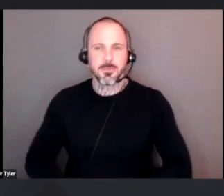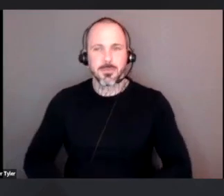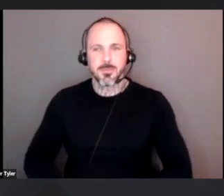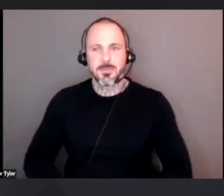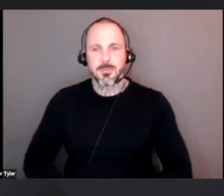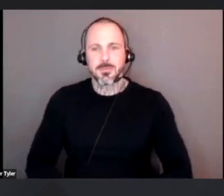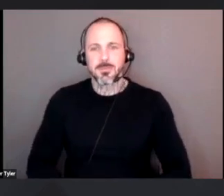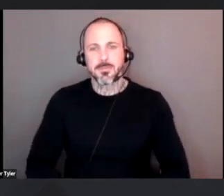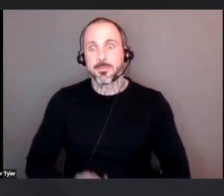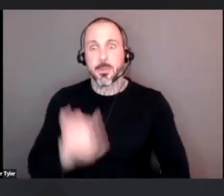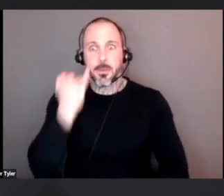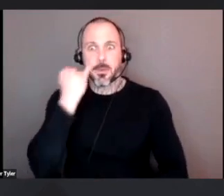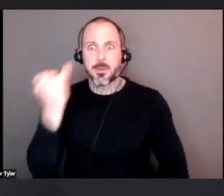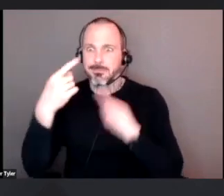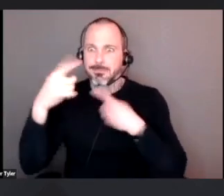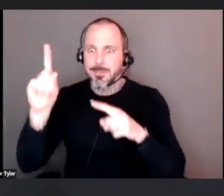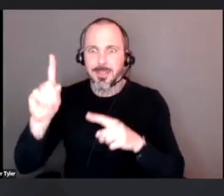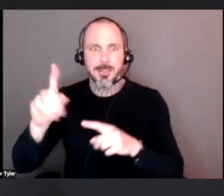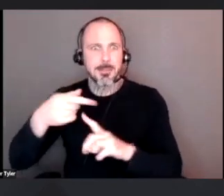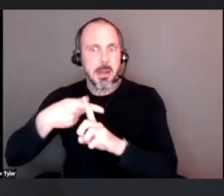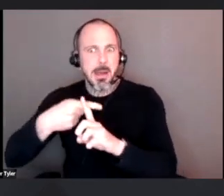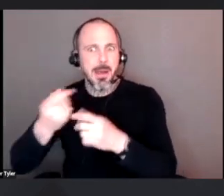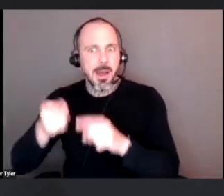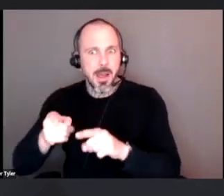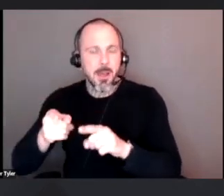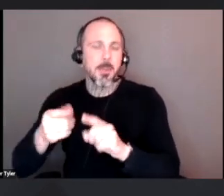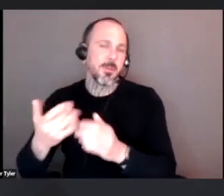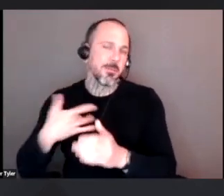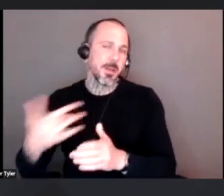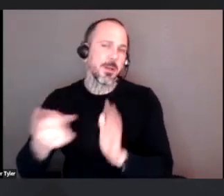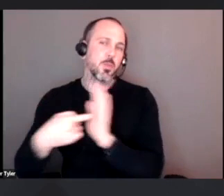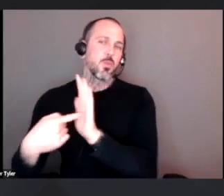and then use them to also share their experiences within things like this,